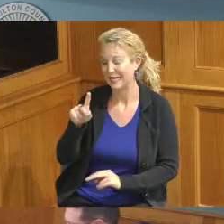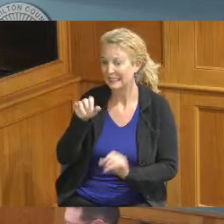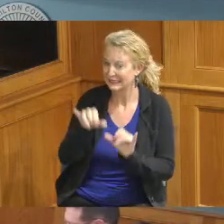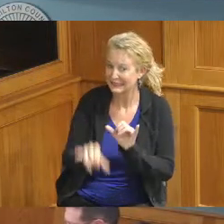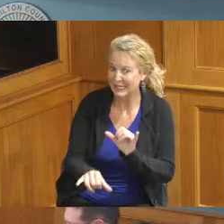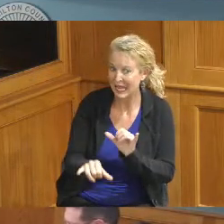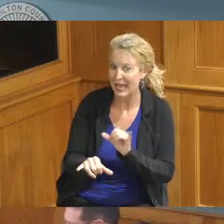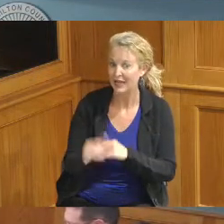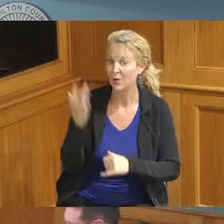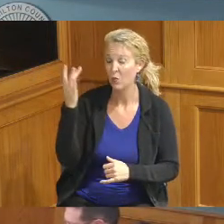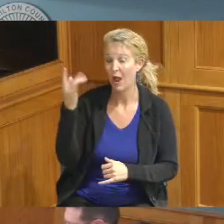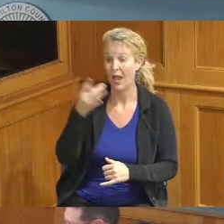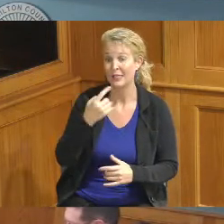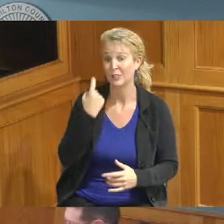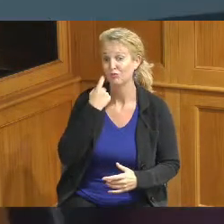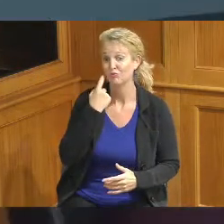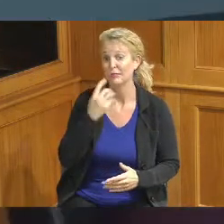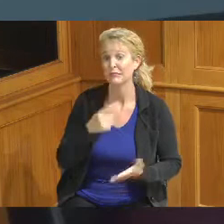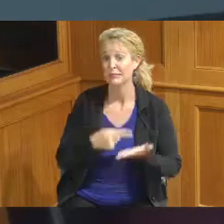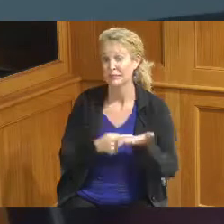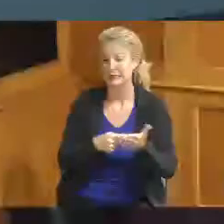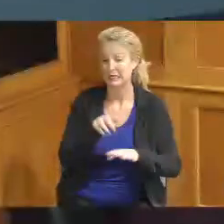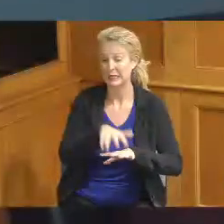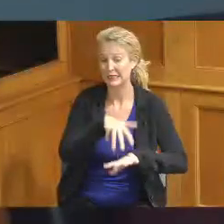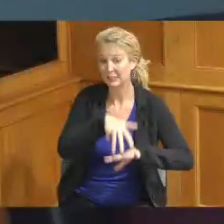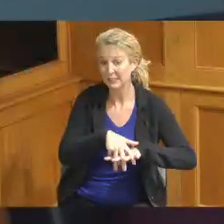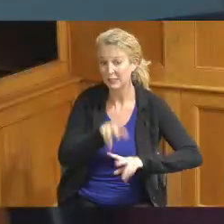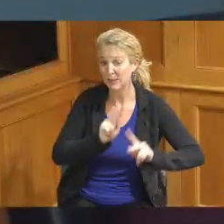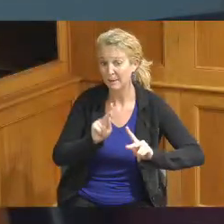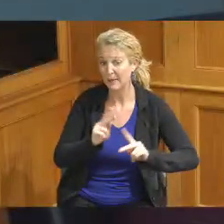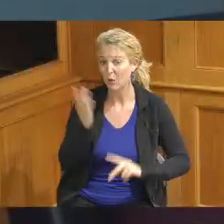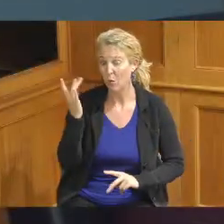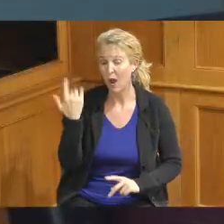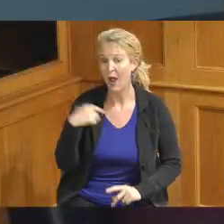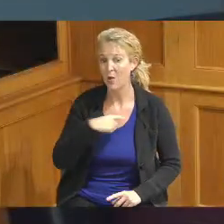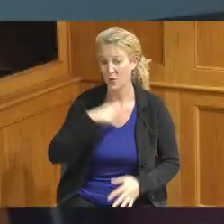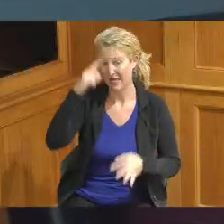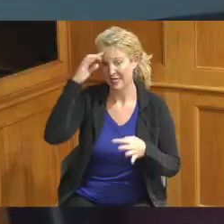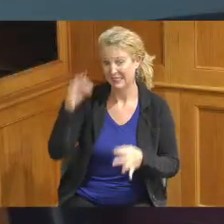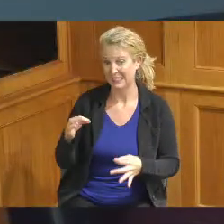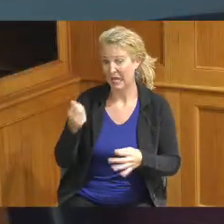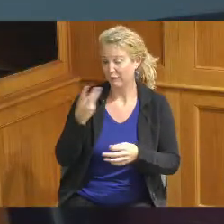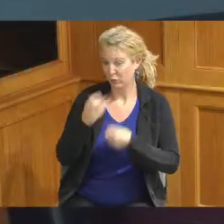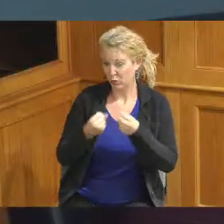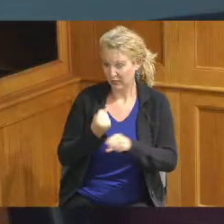as he talked about the indigenous people because we decid a coup- a couple years ago that we were